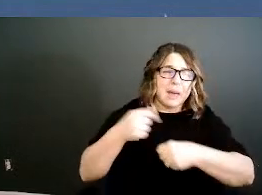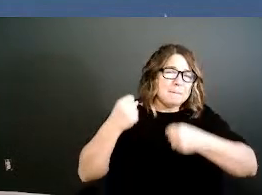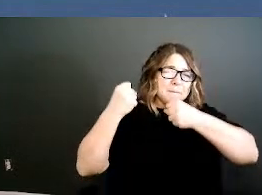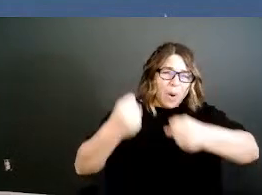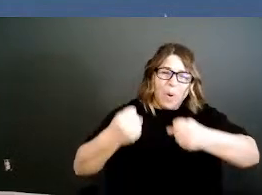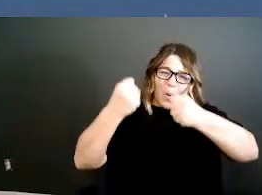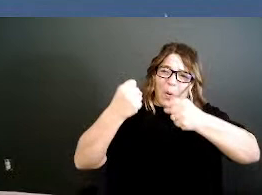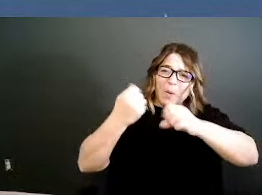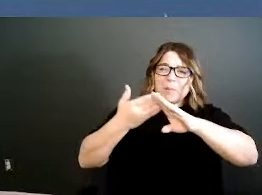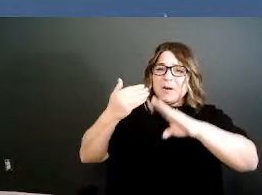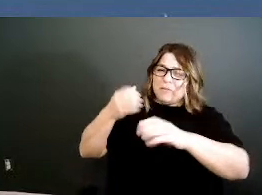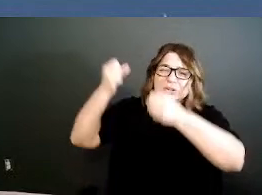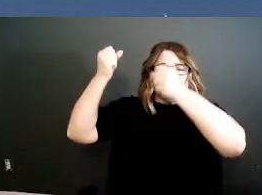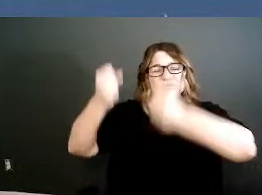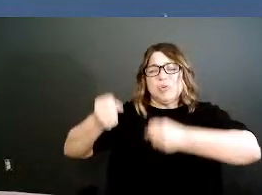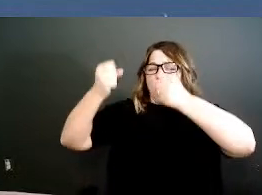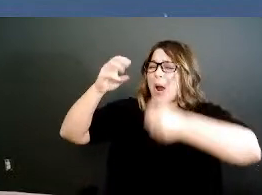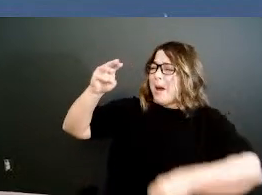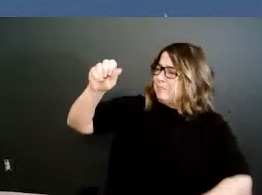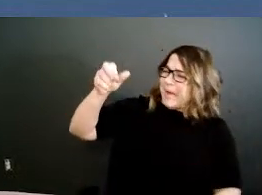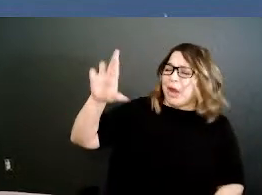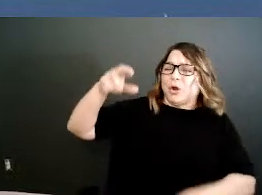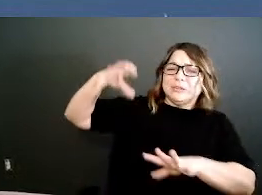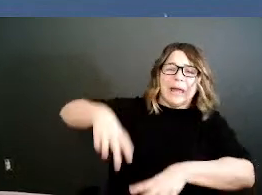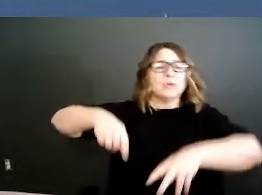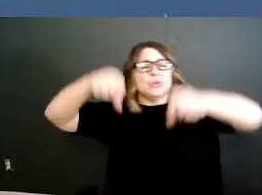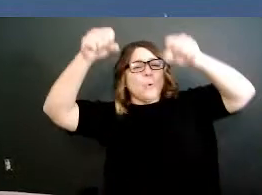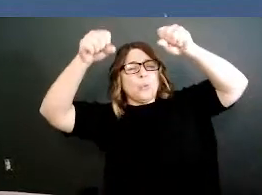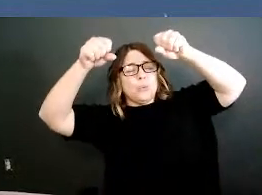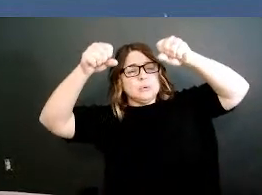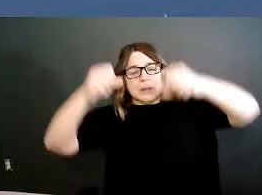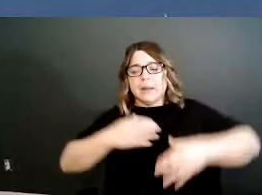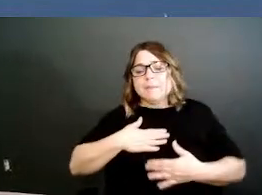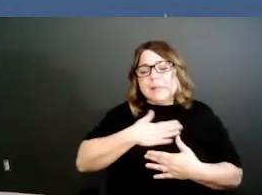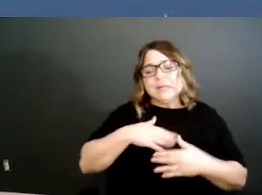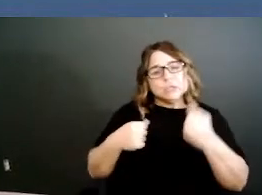COMMUNITIES, INCREASE HARM REDUCTION AND DON'T INCREASE THE MPD BUDGET. THANK YOU SO MUCH.